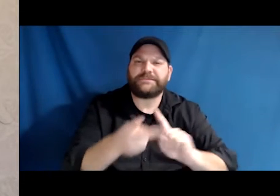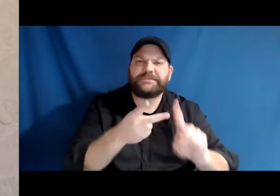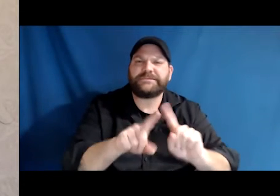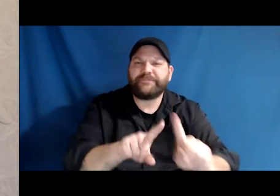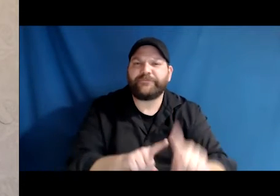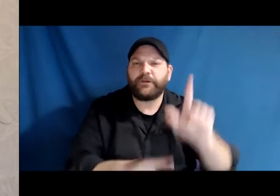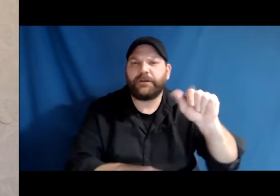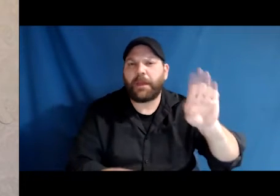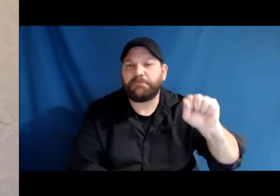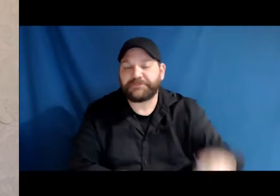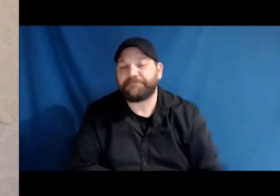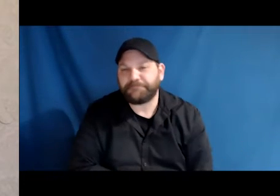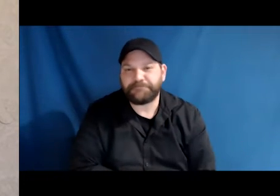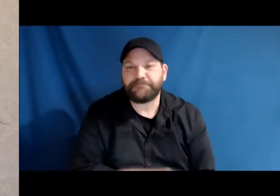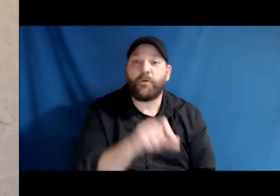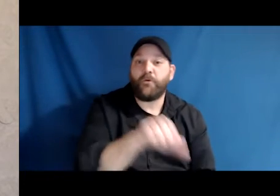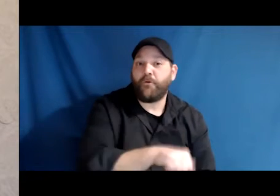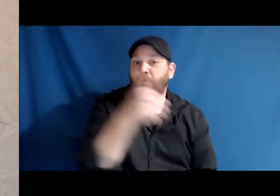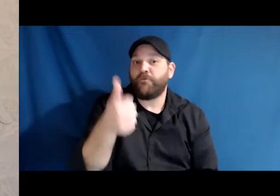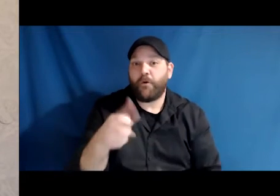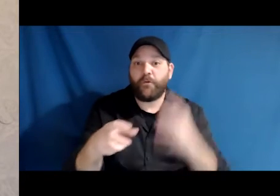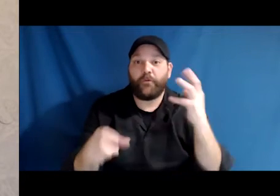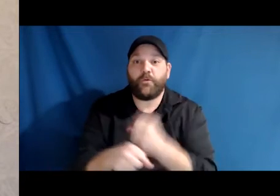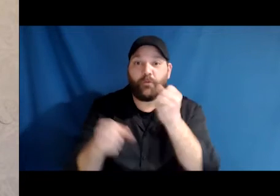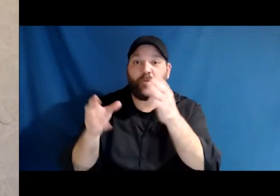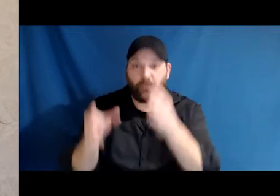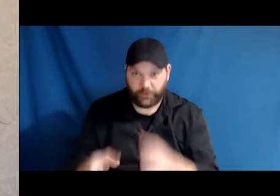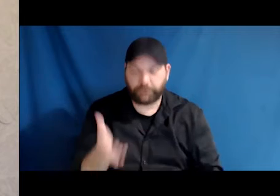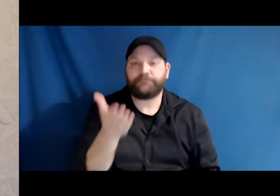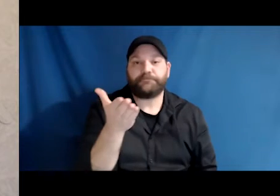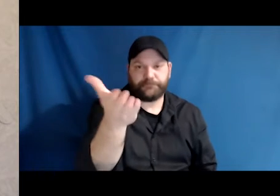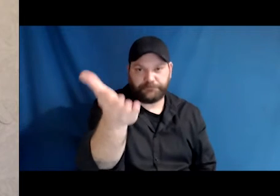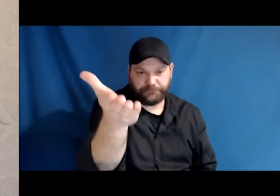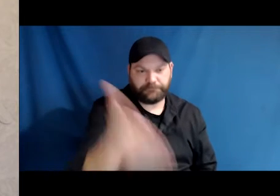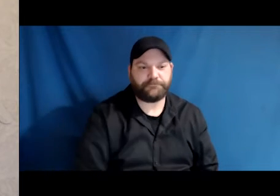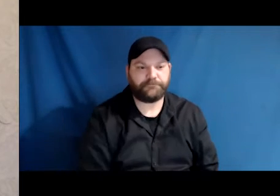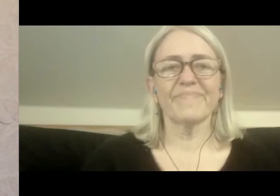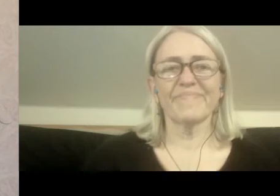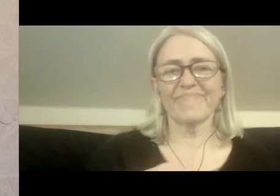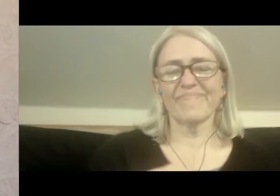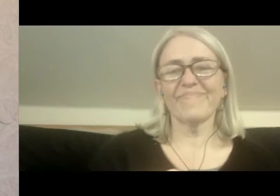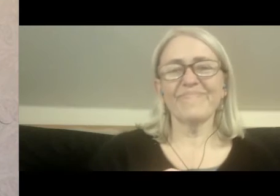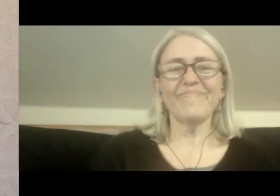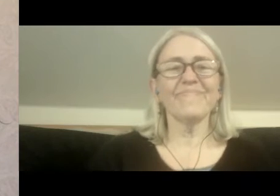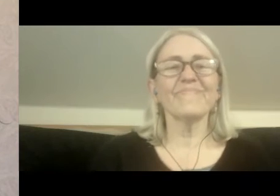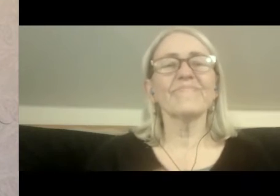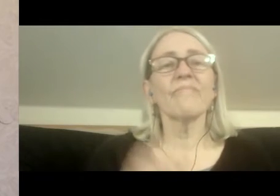Another winner in the innovation category is the Rock Library Access Services and Resource Sharing team.